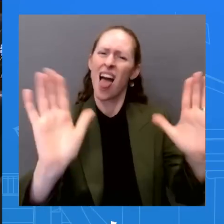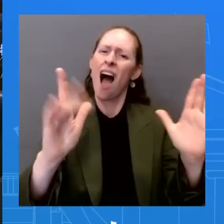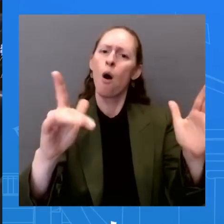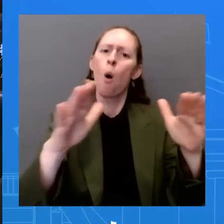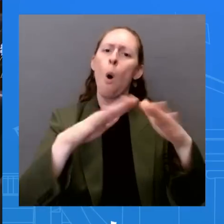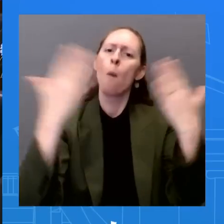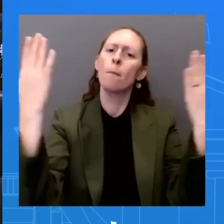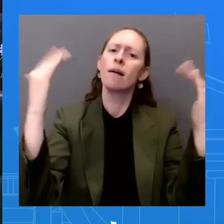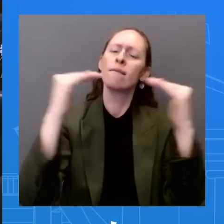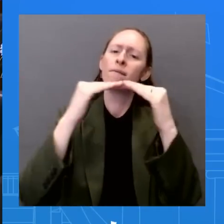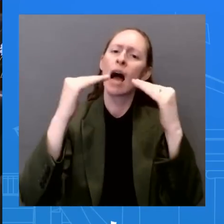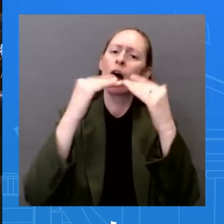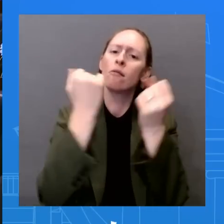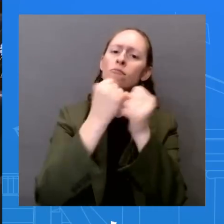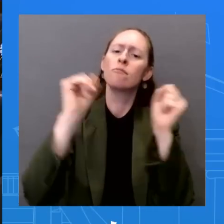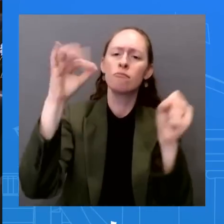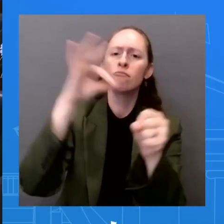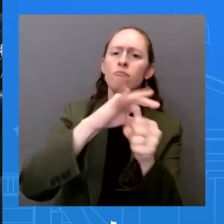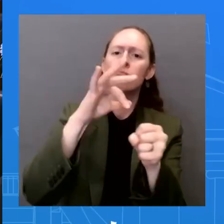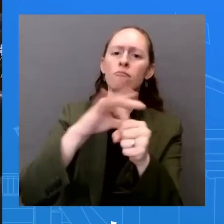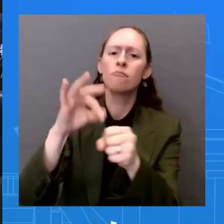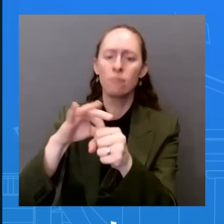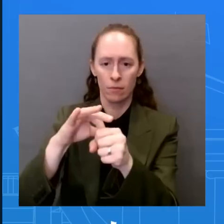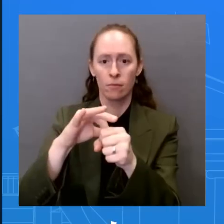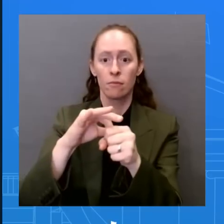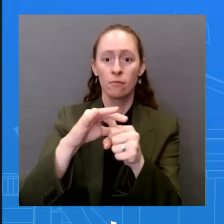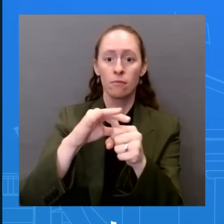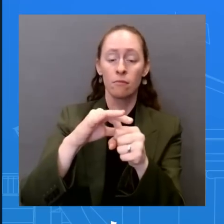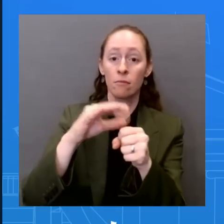and support this kind of resolution? Ms. Jean-Pierre: So I don't have any conversation